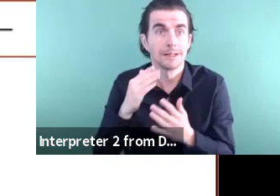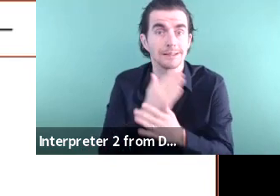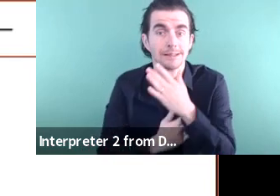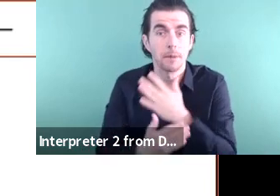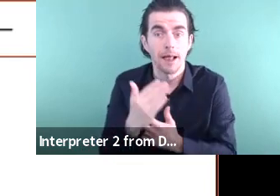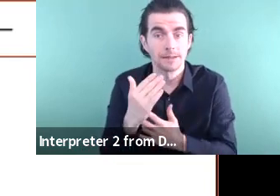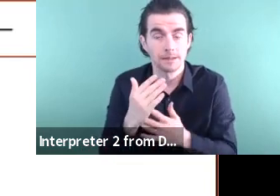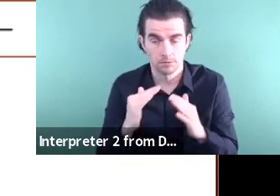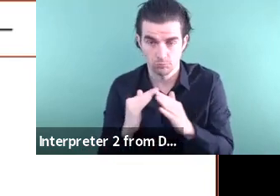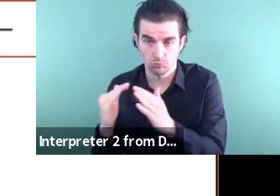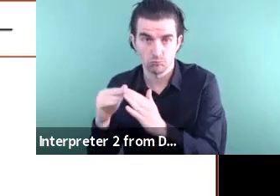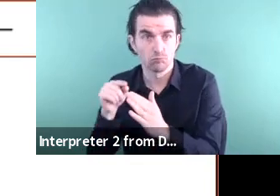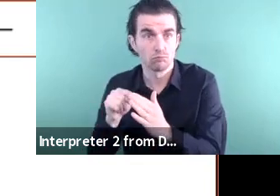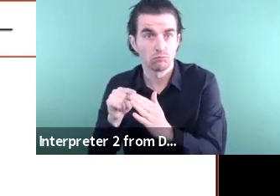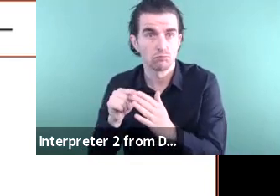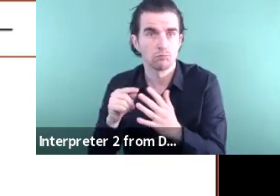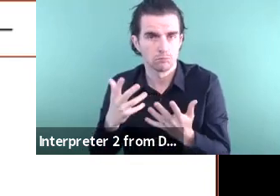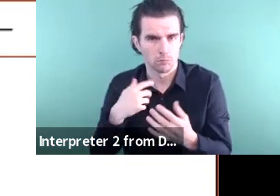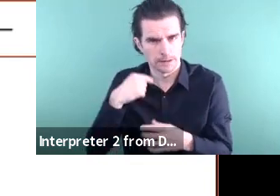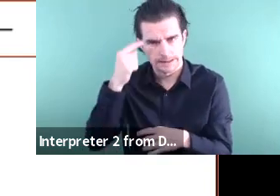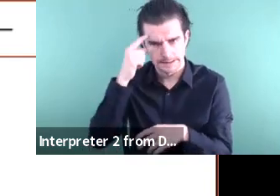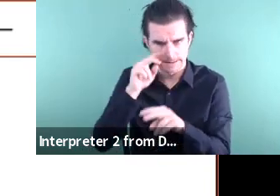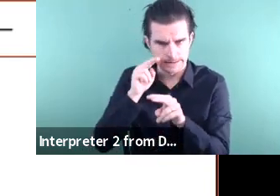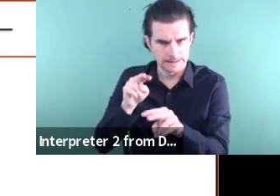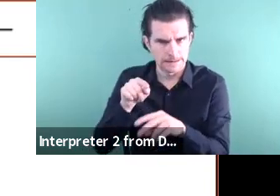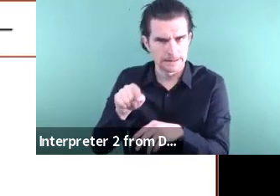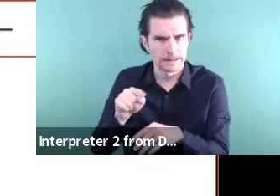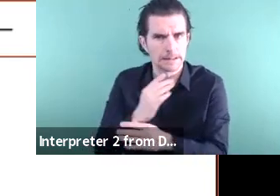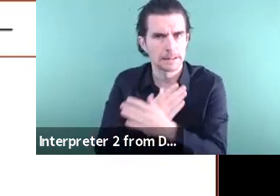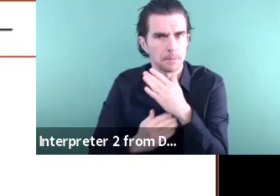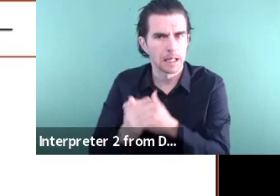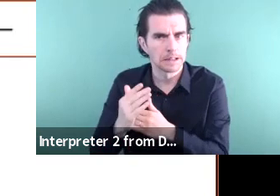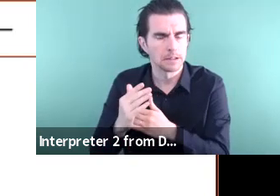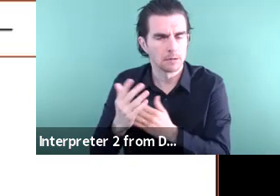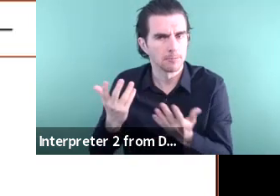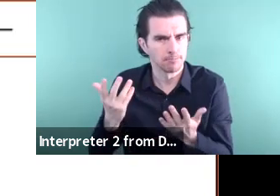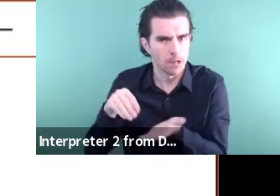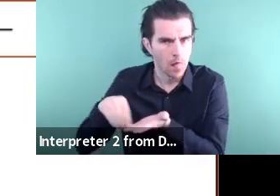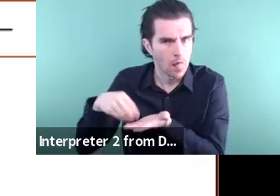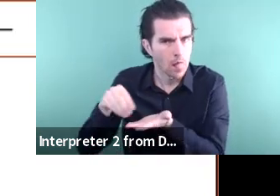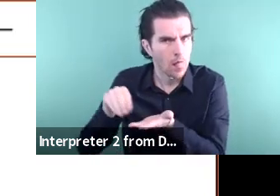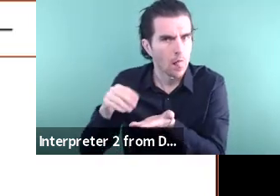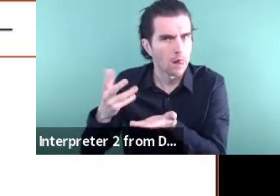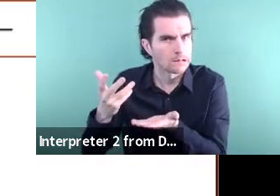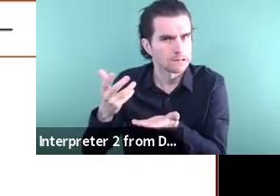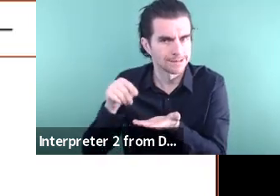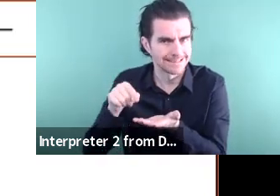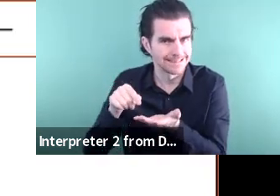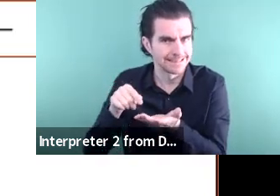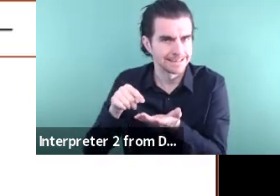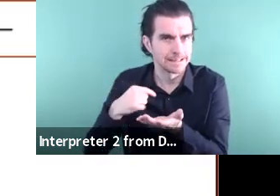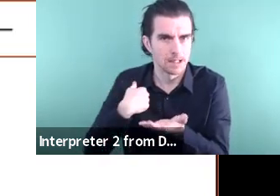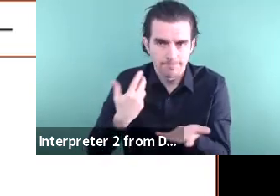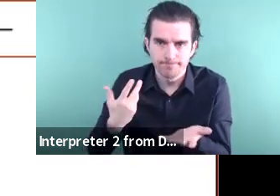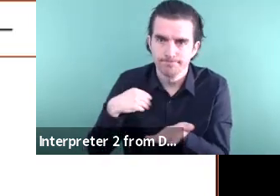also the second household will become eligible to some support and the fifth household will require